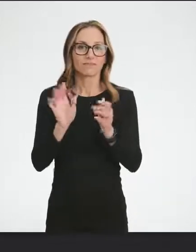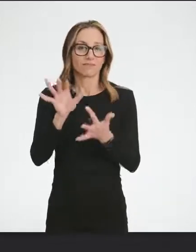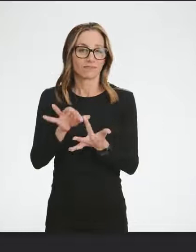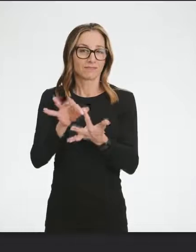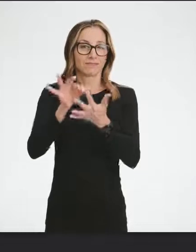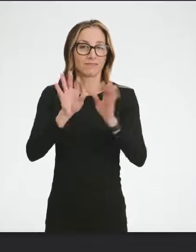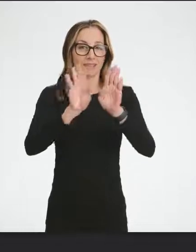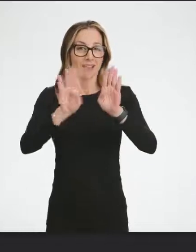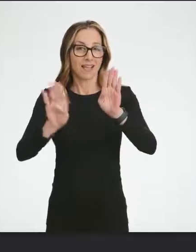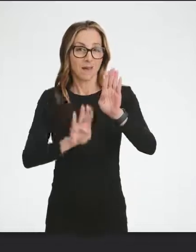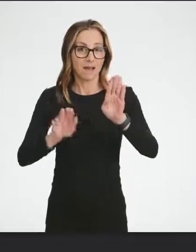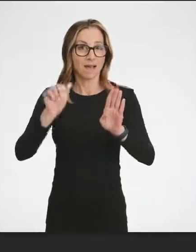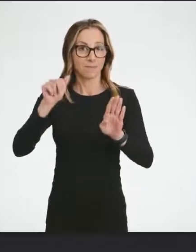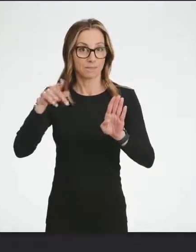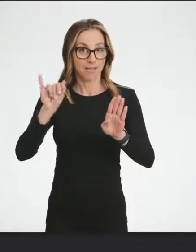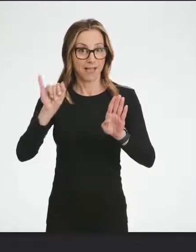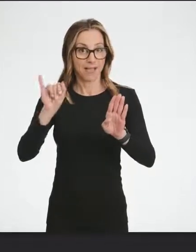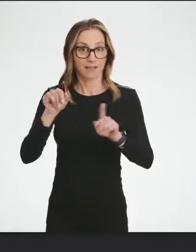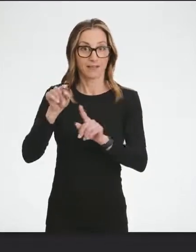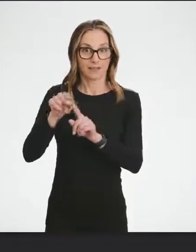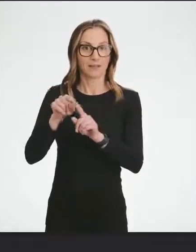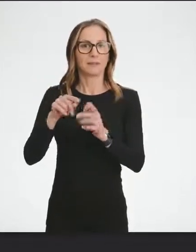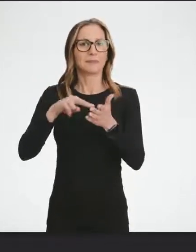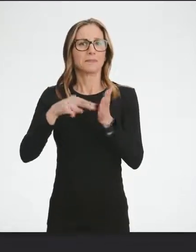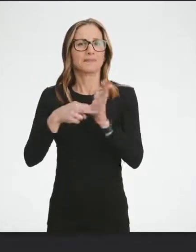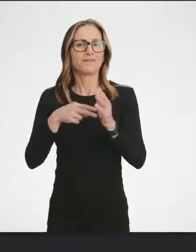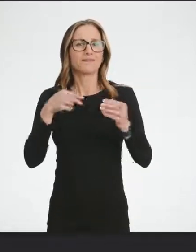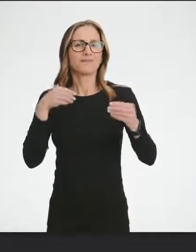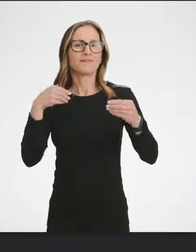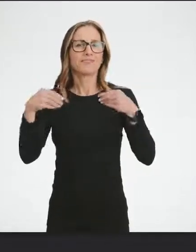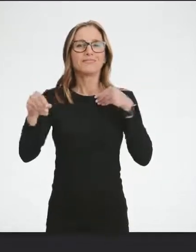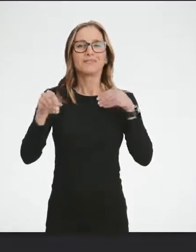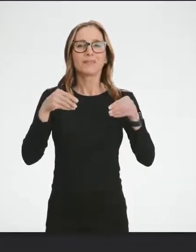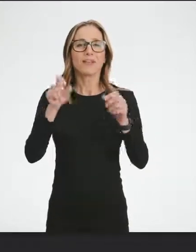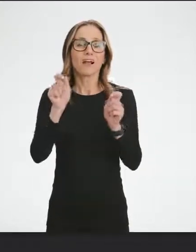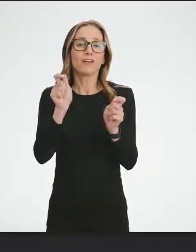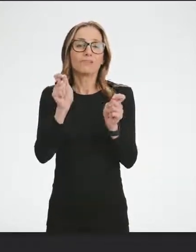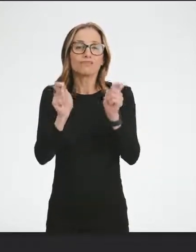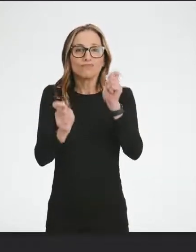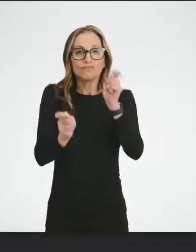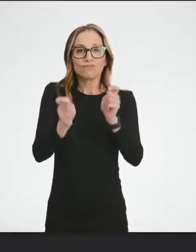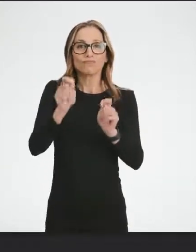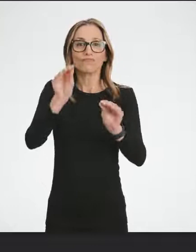The custom layout API gives you the flexibility to build any type of layout you want.